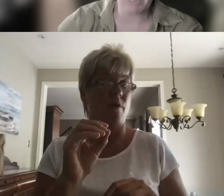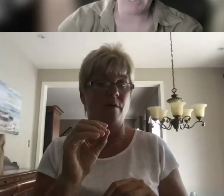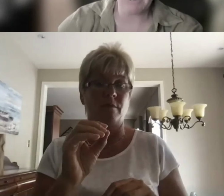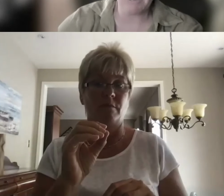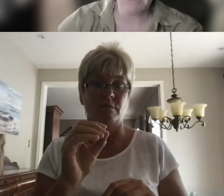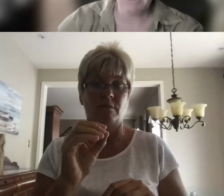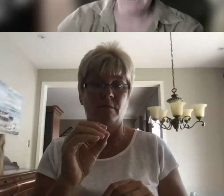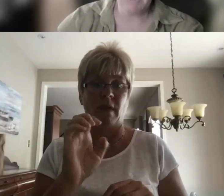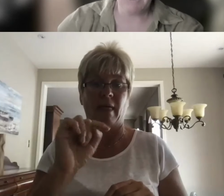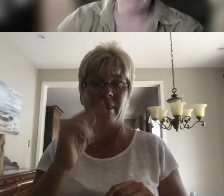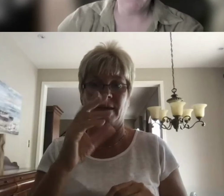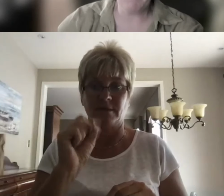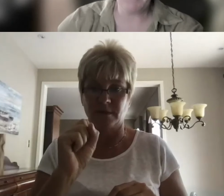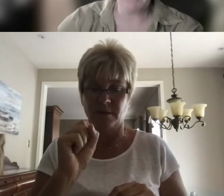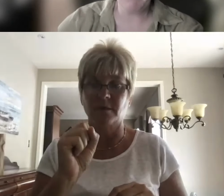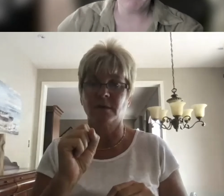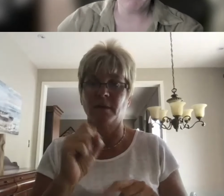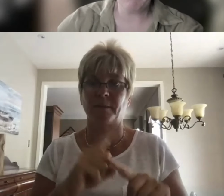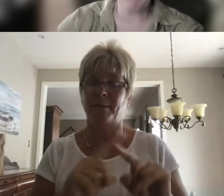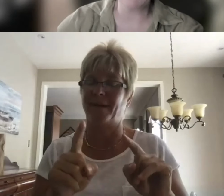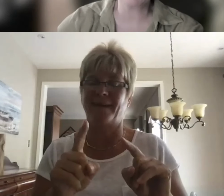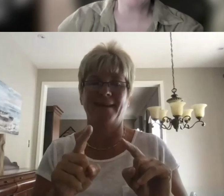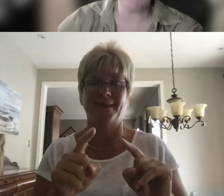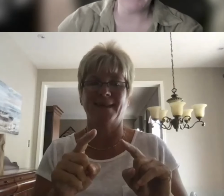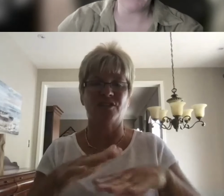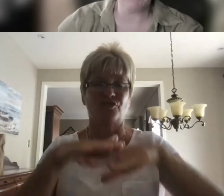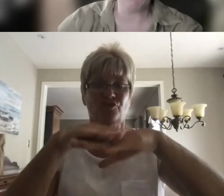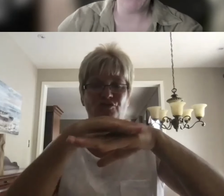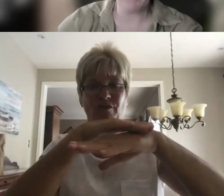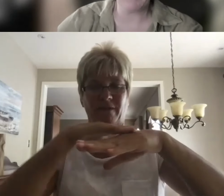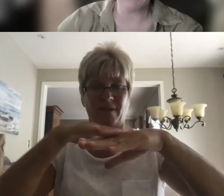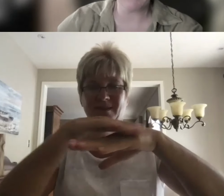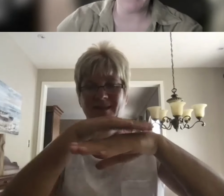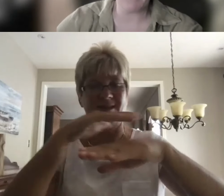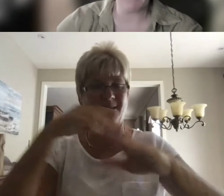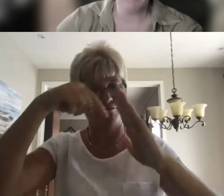at the extent of the bias that's there,